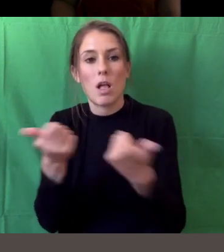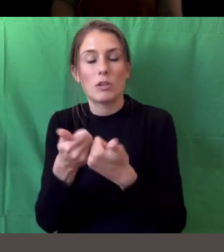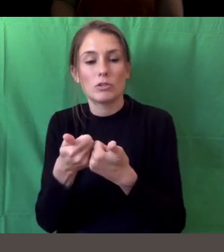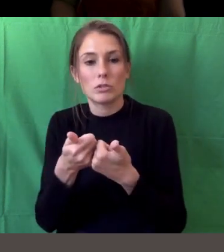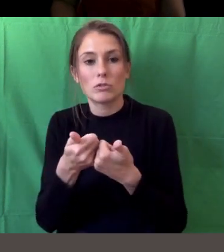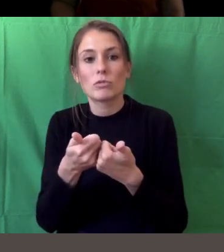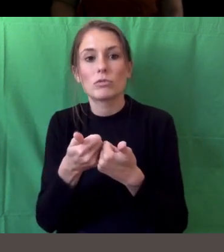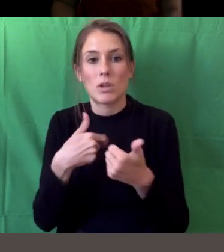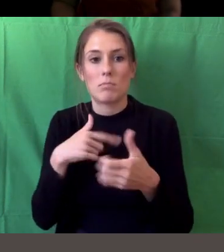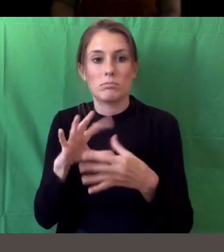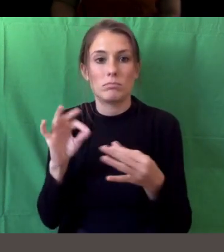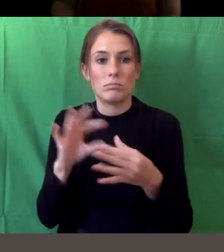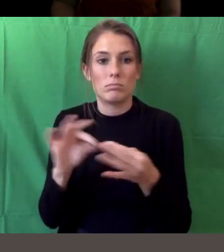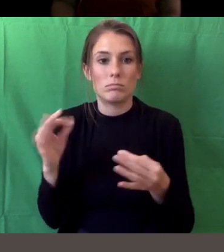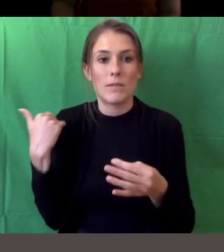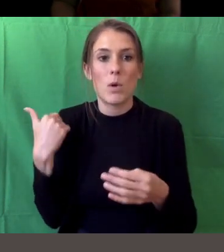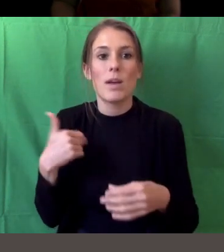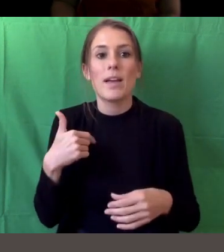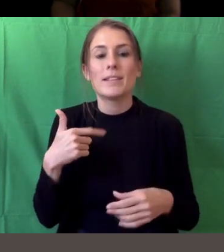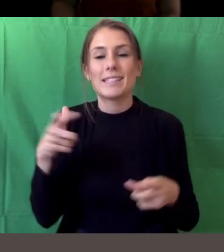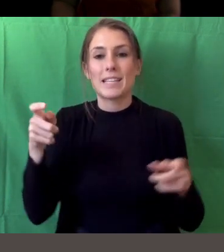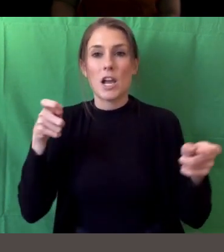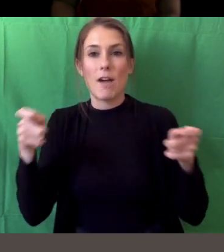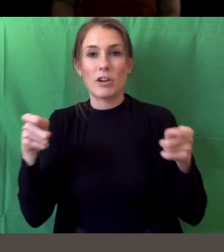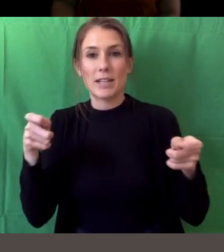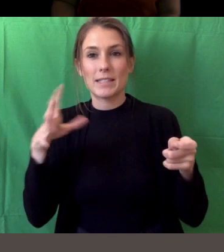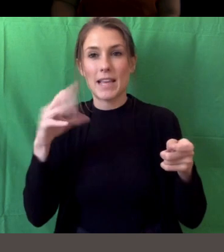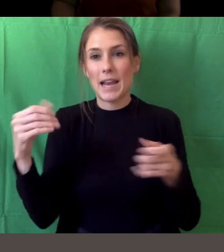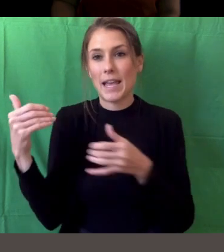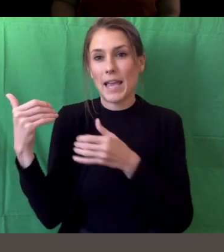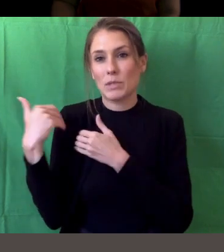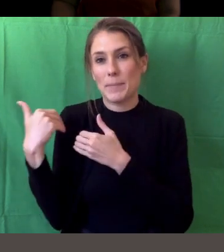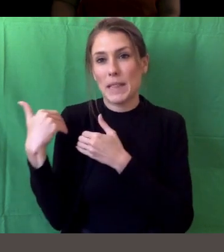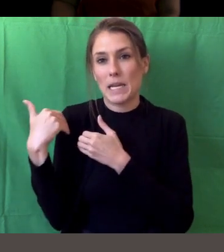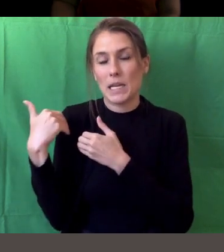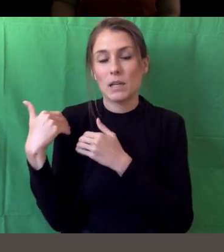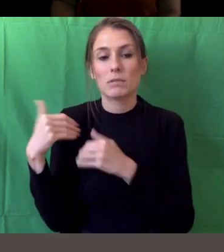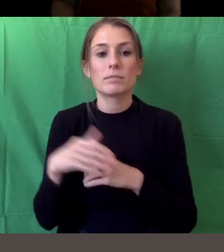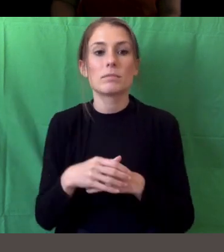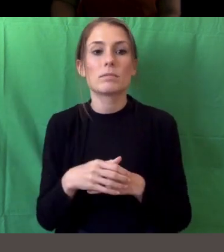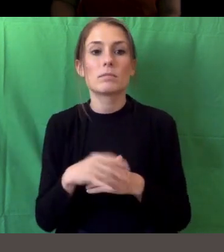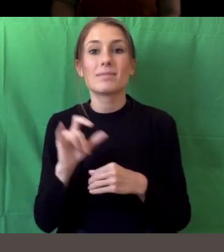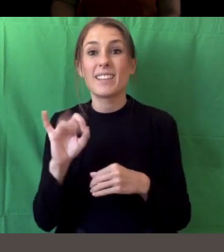So one of the challenges that I mentioned previously is governance and accountability.